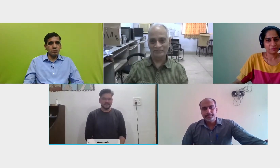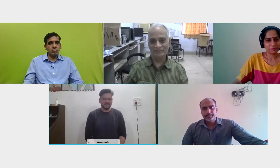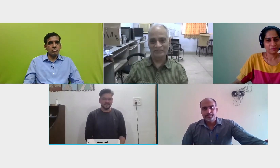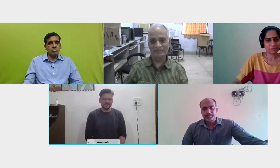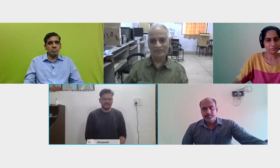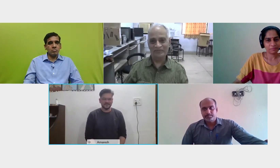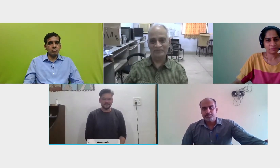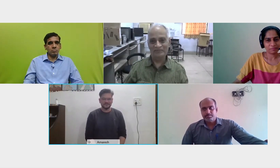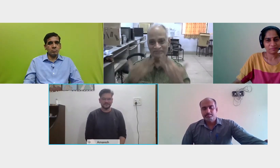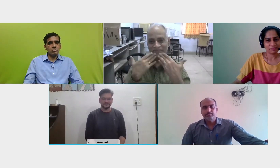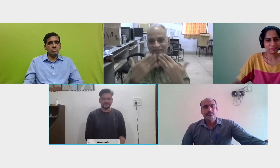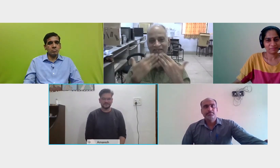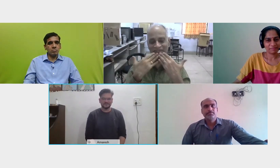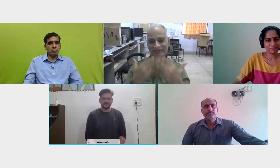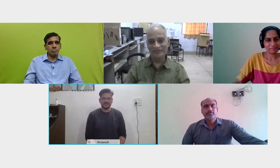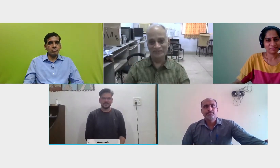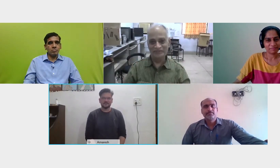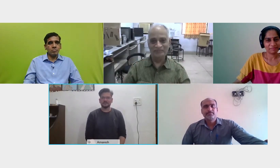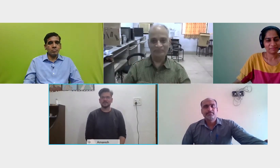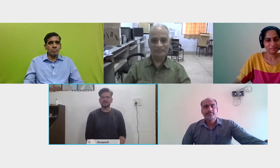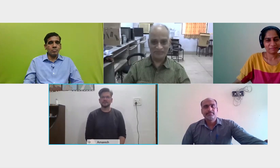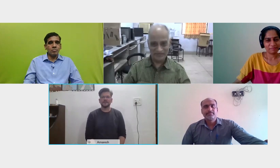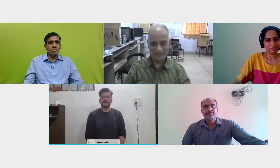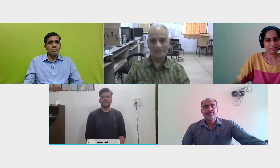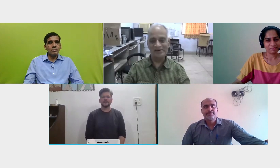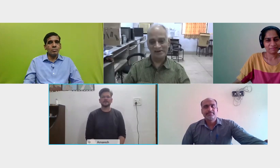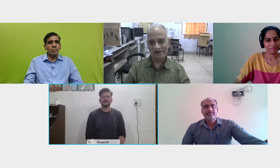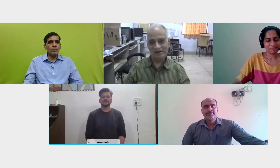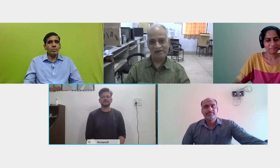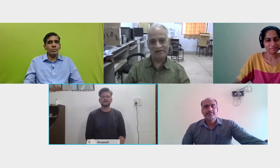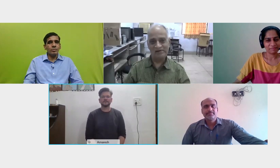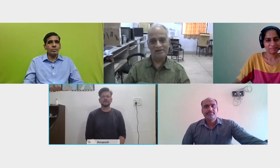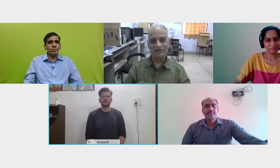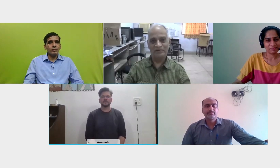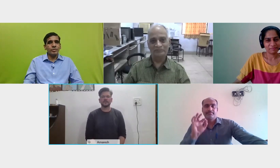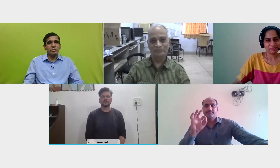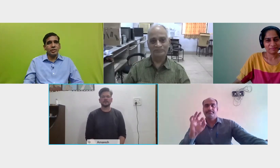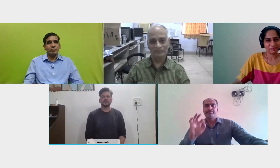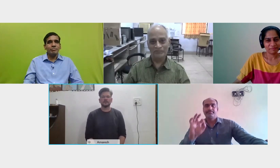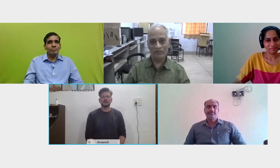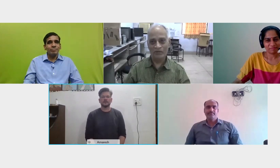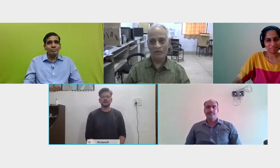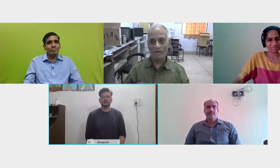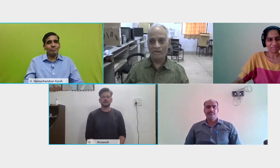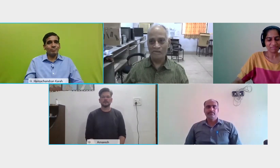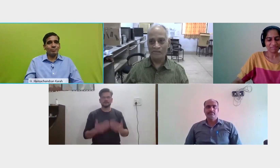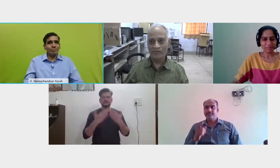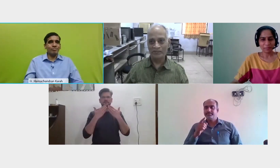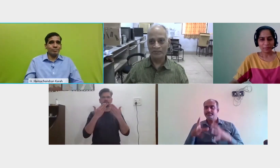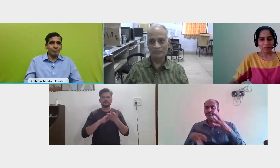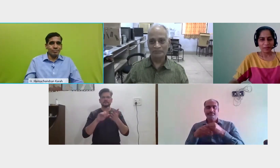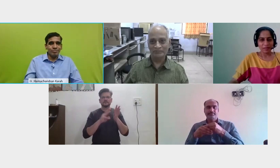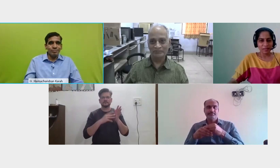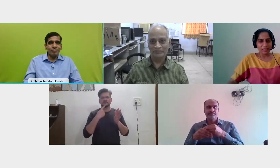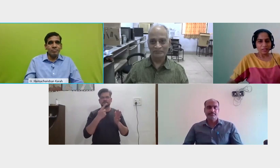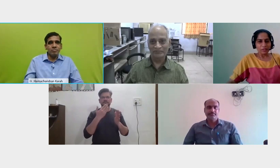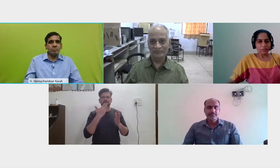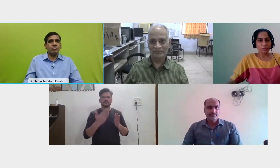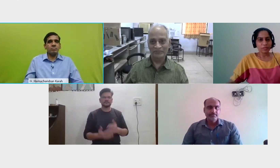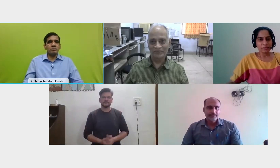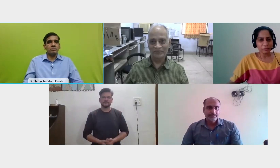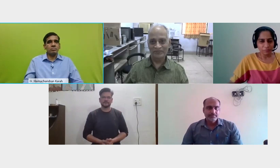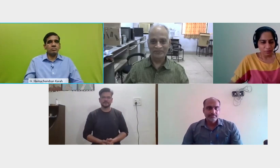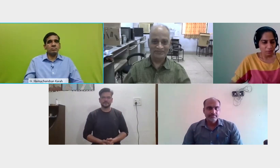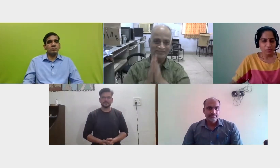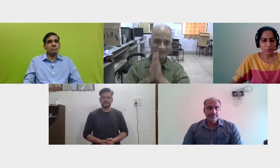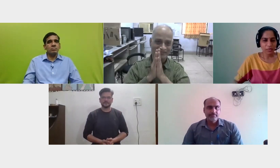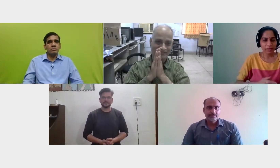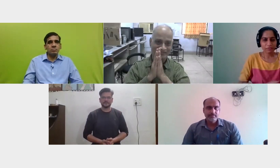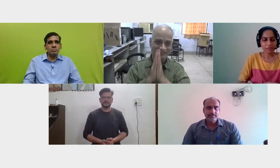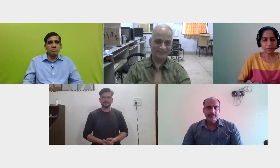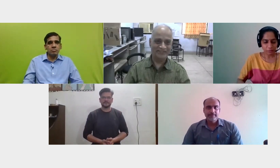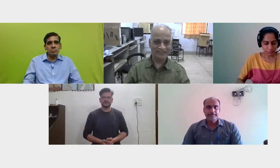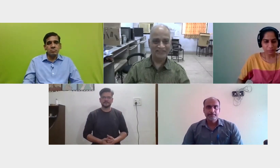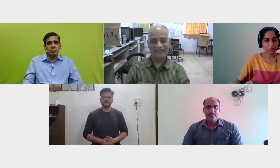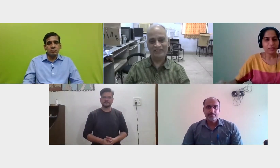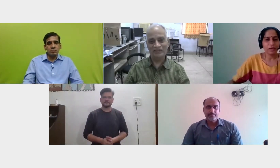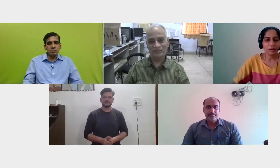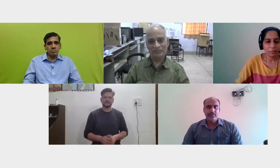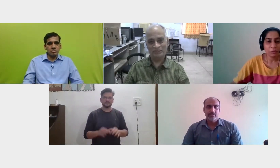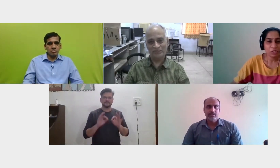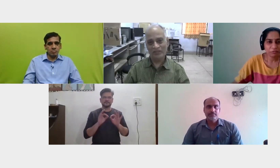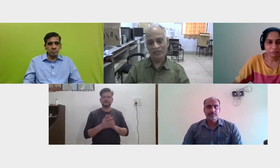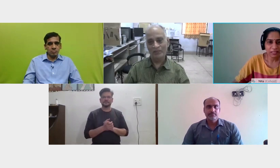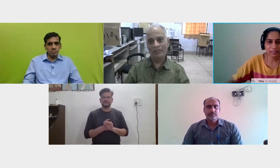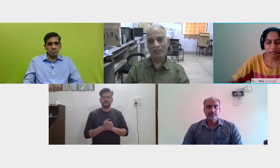this thank you very much thank you sir. So we will so we will have Muhammad Shafique